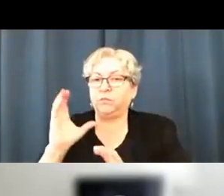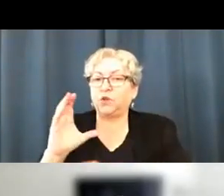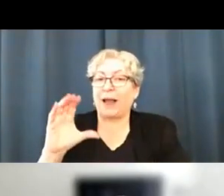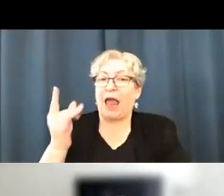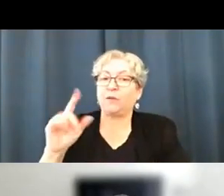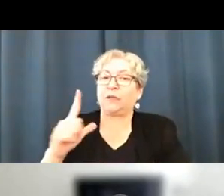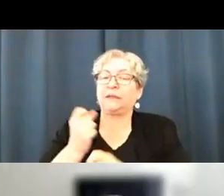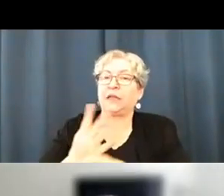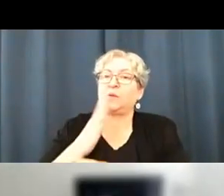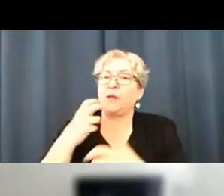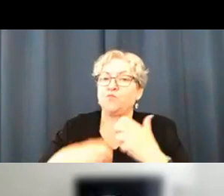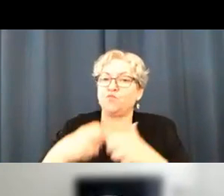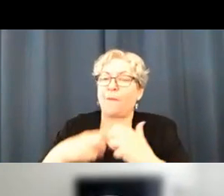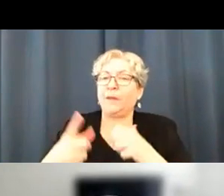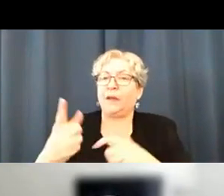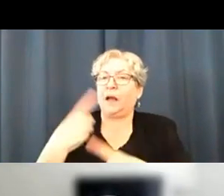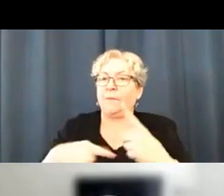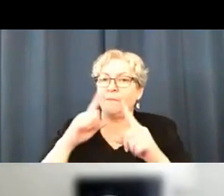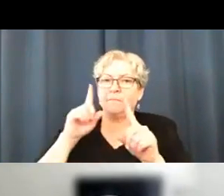and carousels come in so many different varieties.